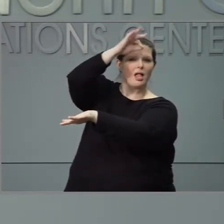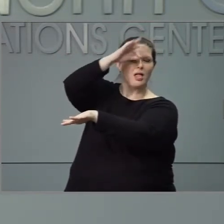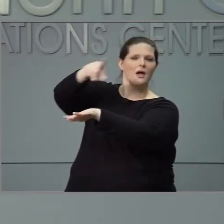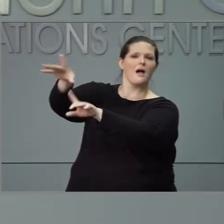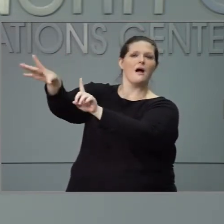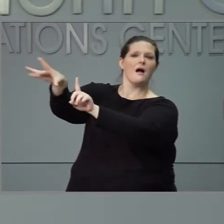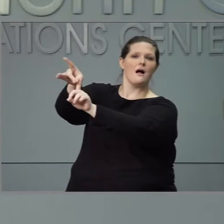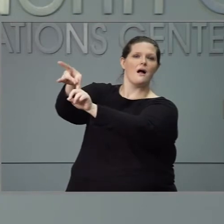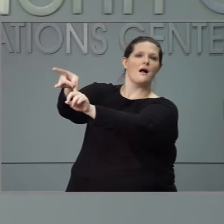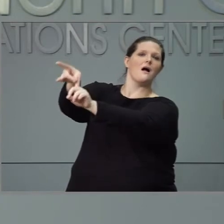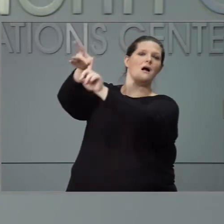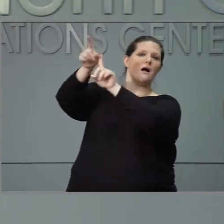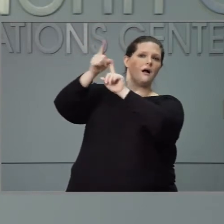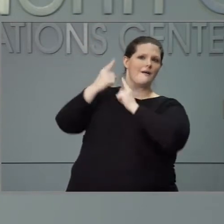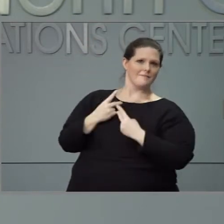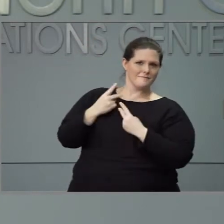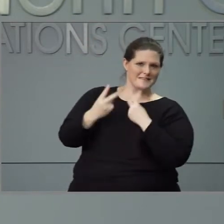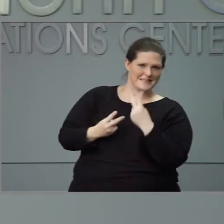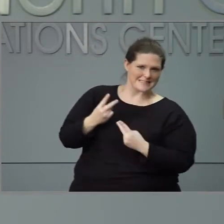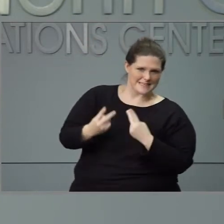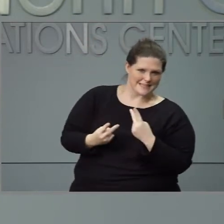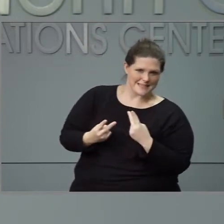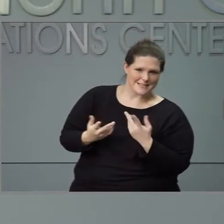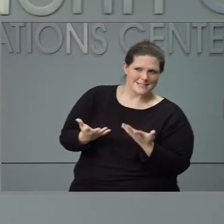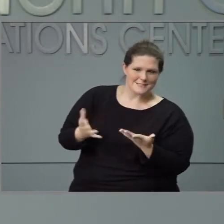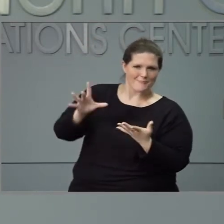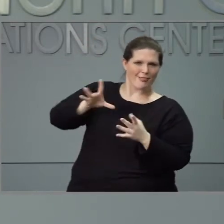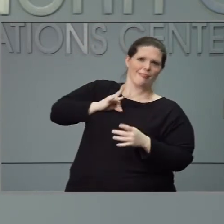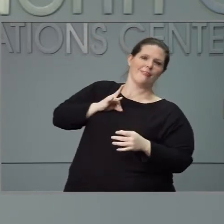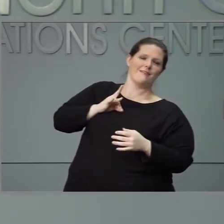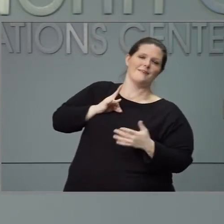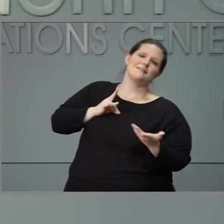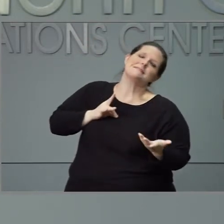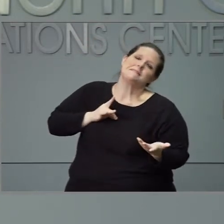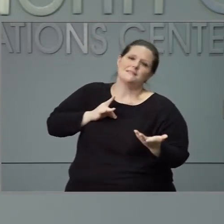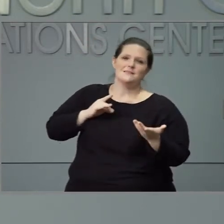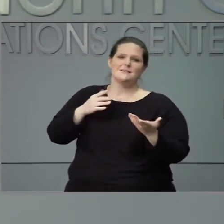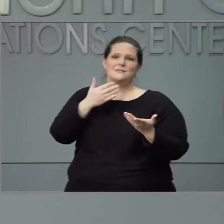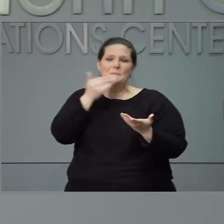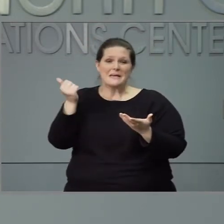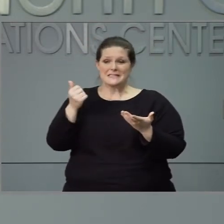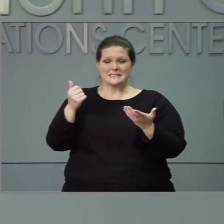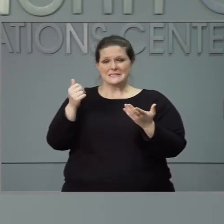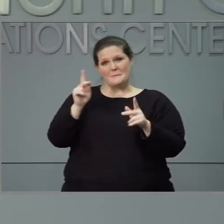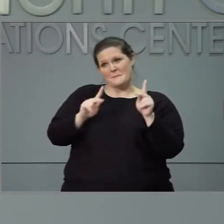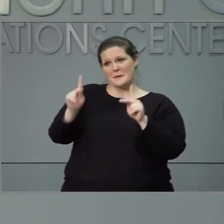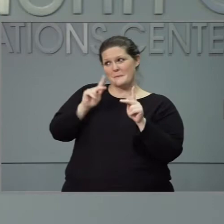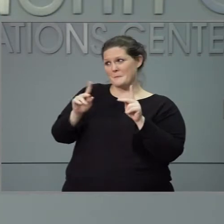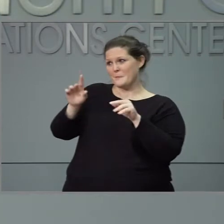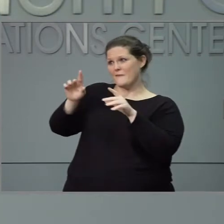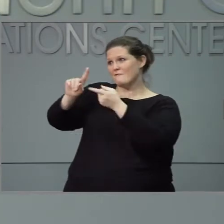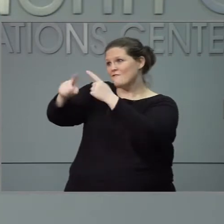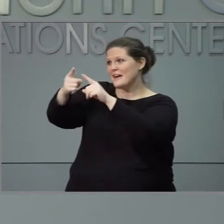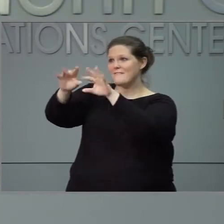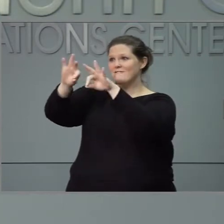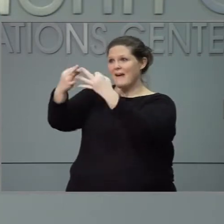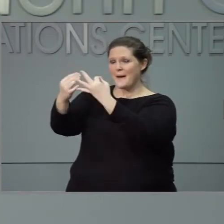BUENO PARA USTEDES, USAR LA MASCARILLA CUANDO ENTRAN AL ESTABLECIMIENTO, PORQUE LOS EMPLEADOS QUIEREN E ESO Y